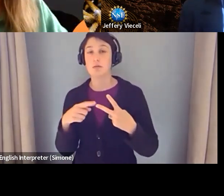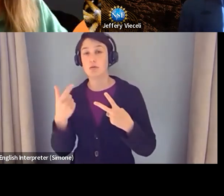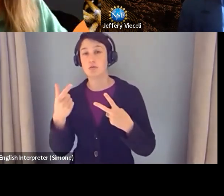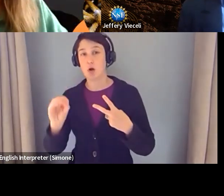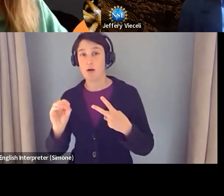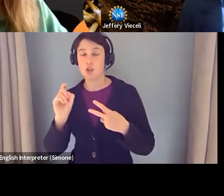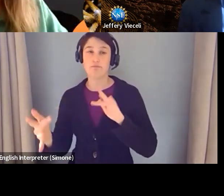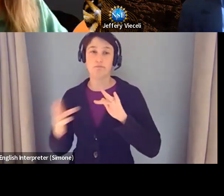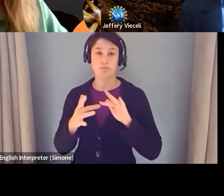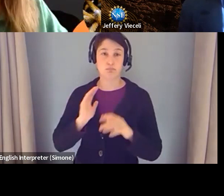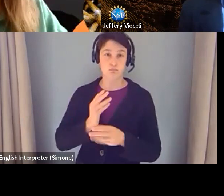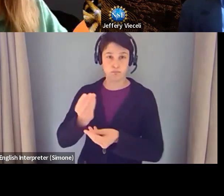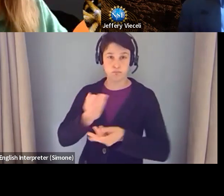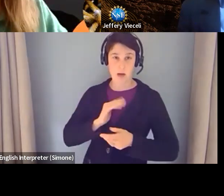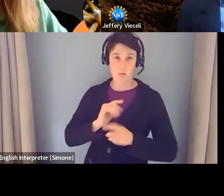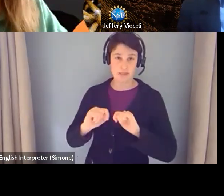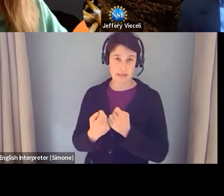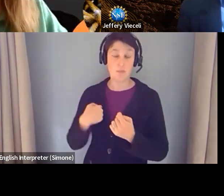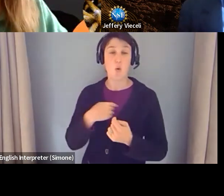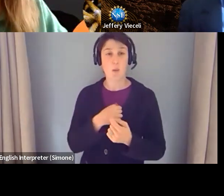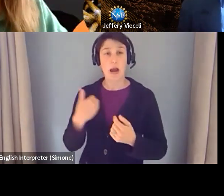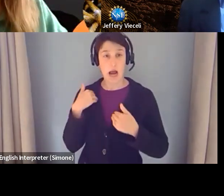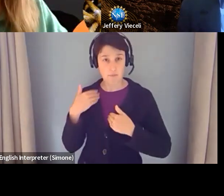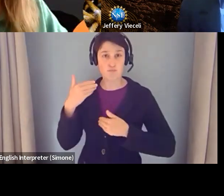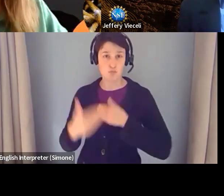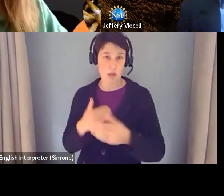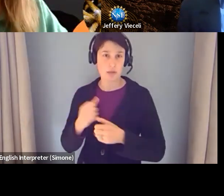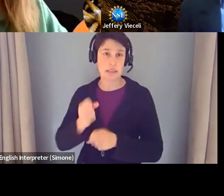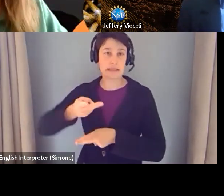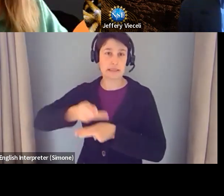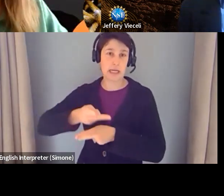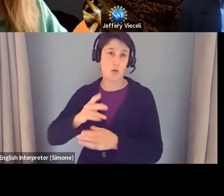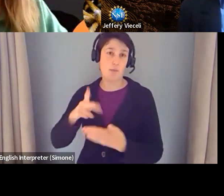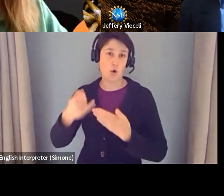And we have a way that we can actually take care of those project reports so that we mark them